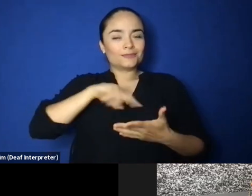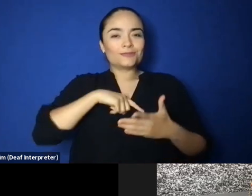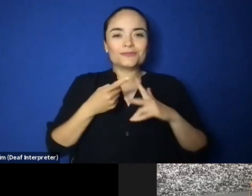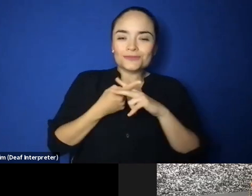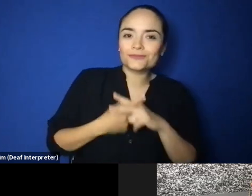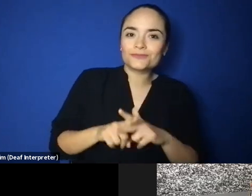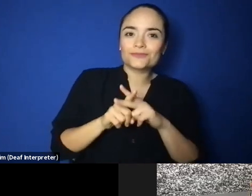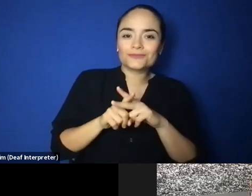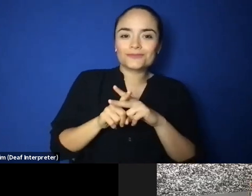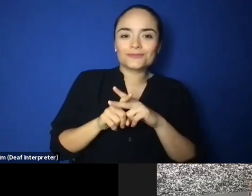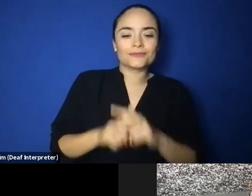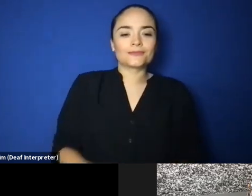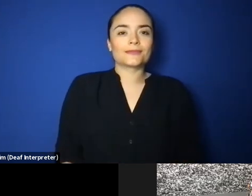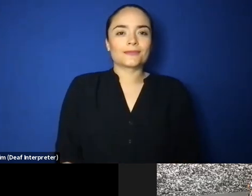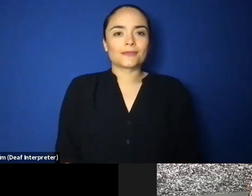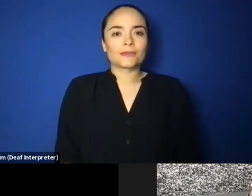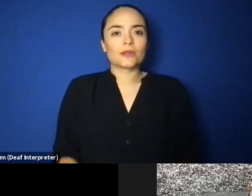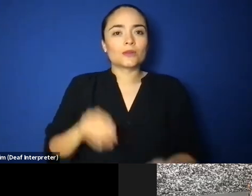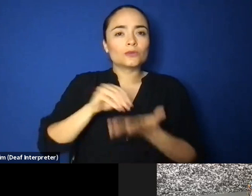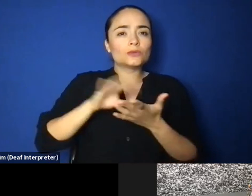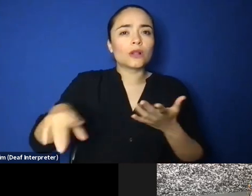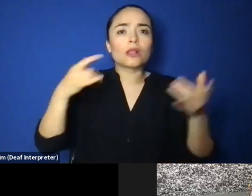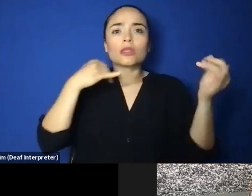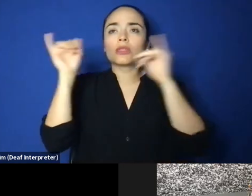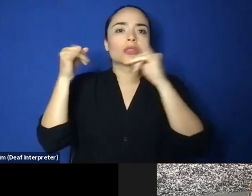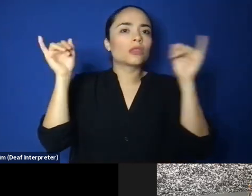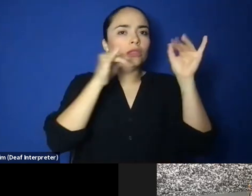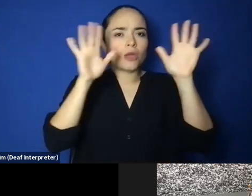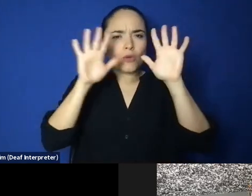thinking about what's around them. We're going to have some music to help us as well, but maybe even,